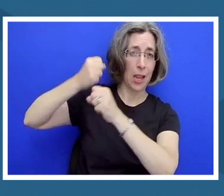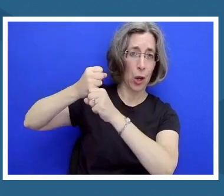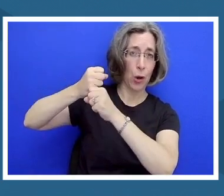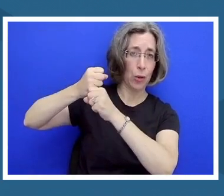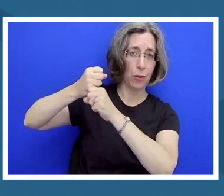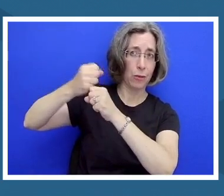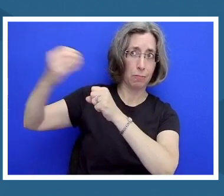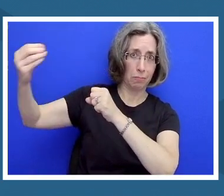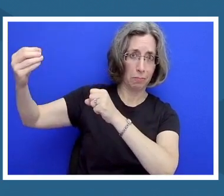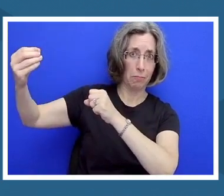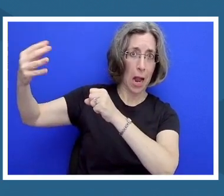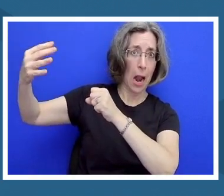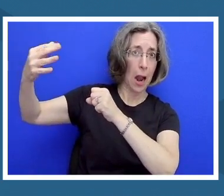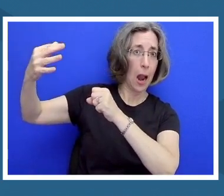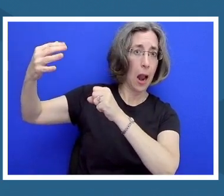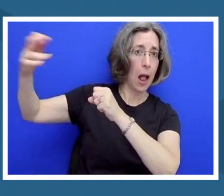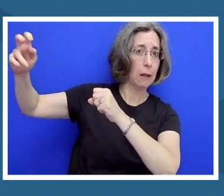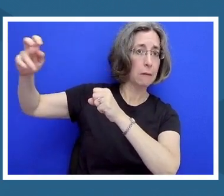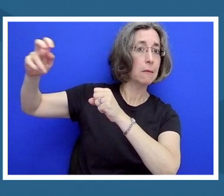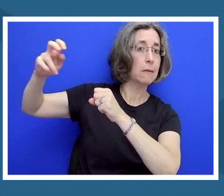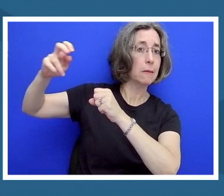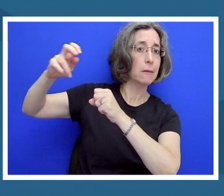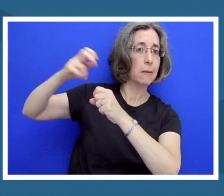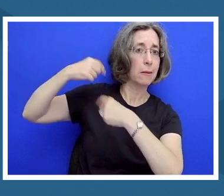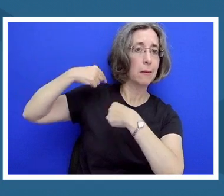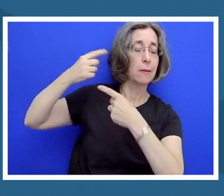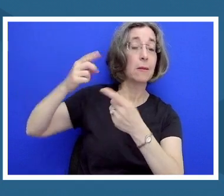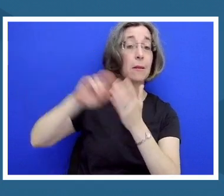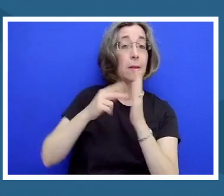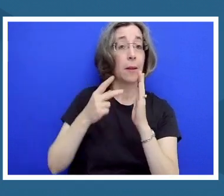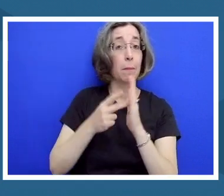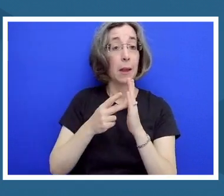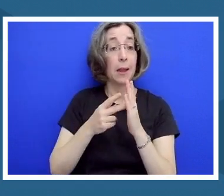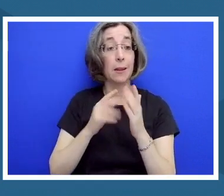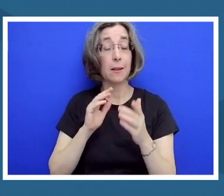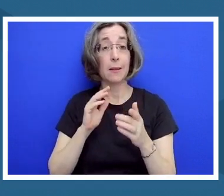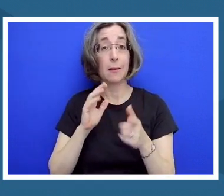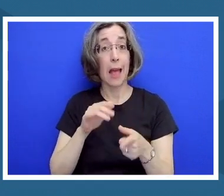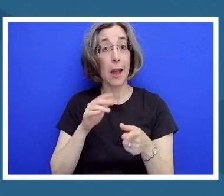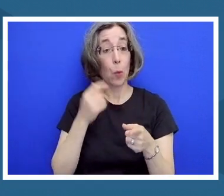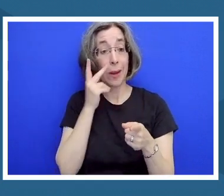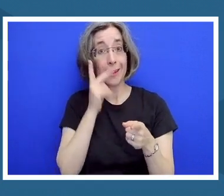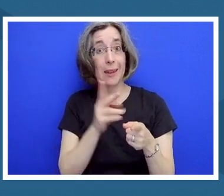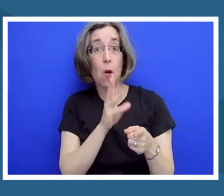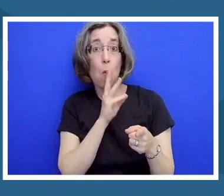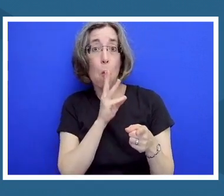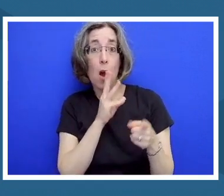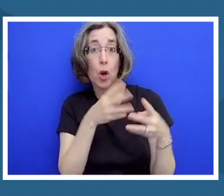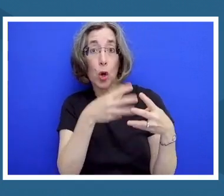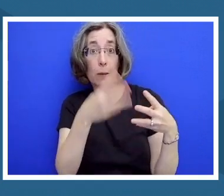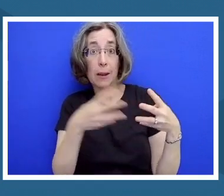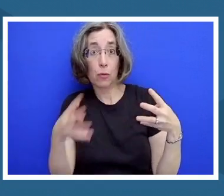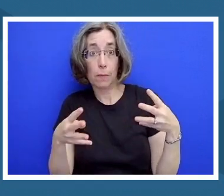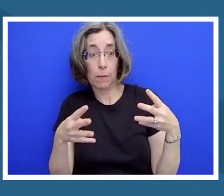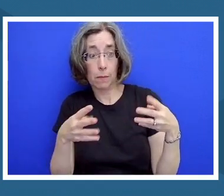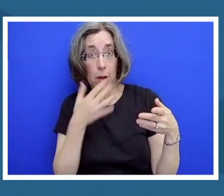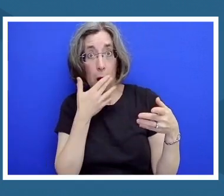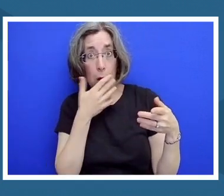mean the element signatures we're seeing for water is also from that time ago